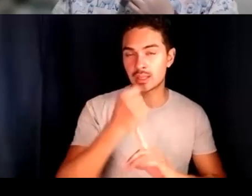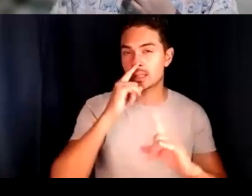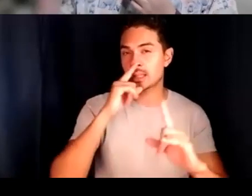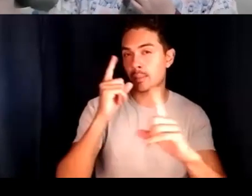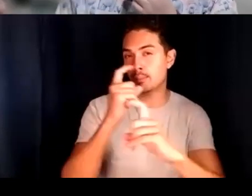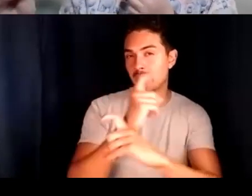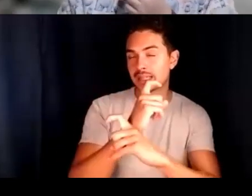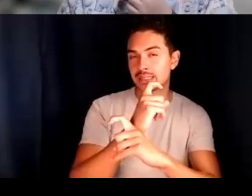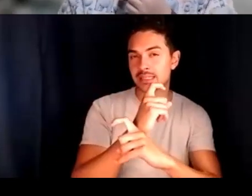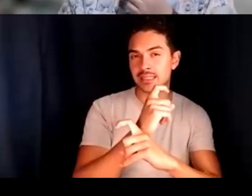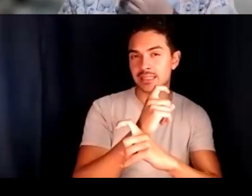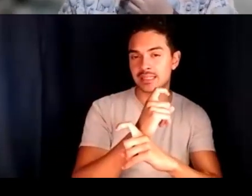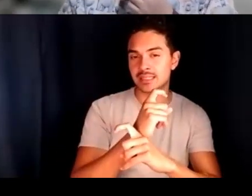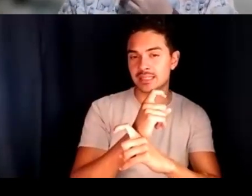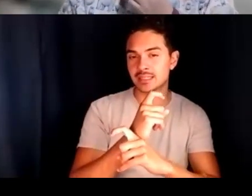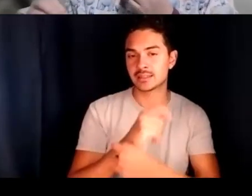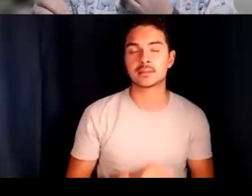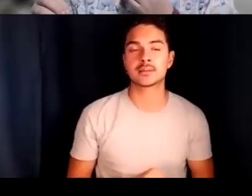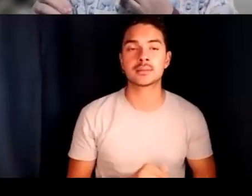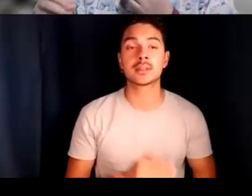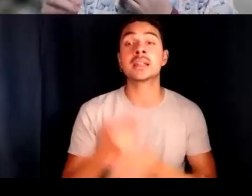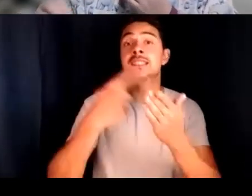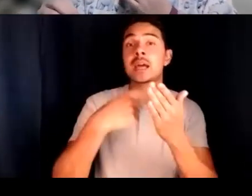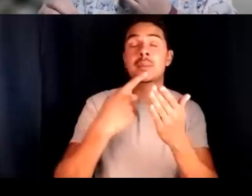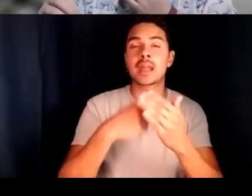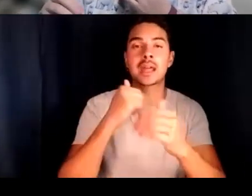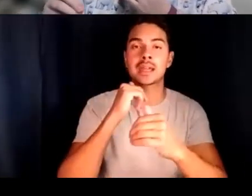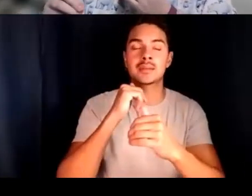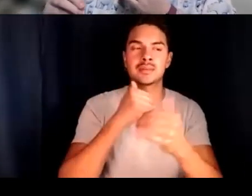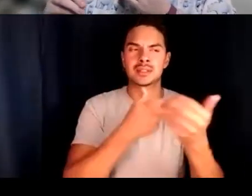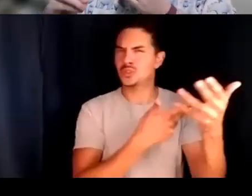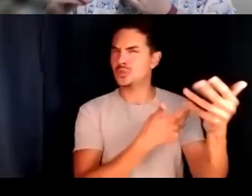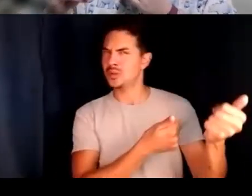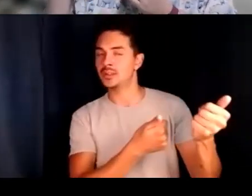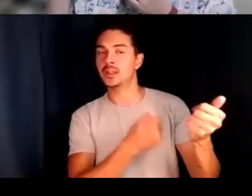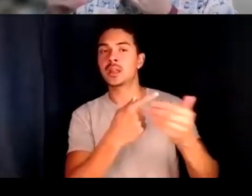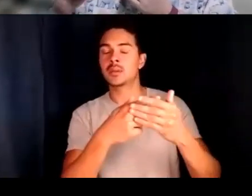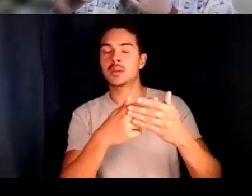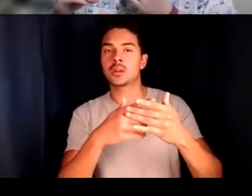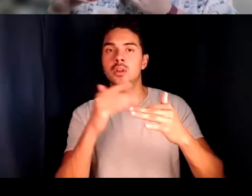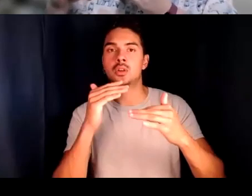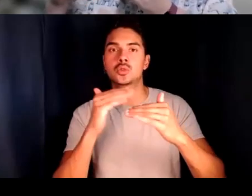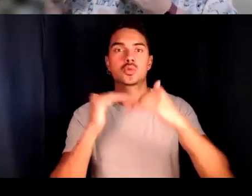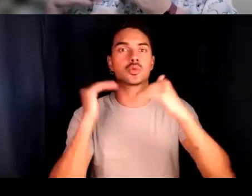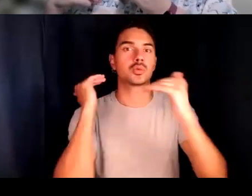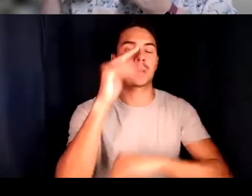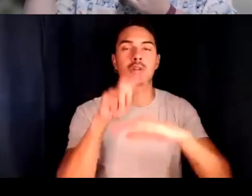maybe quicker to trust people. They have a lot of, you know,